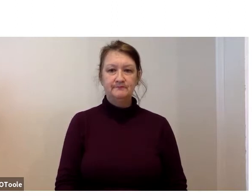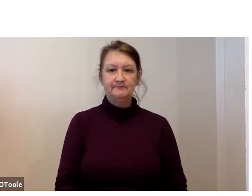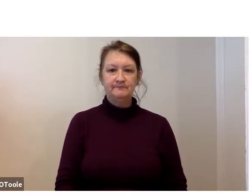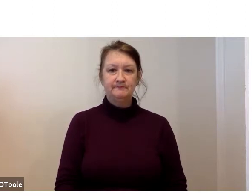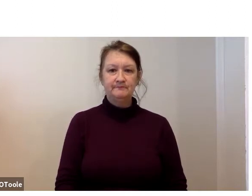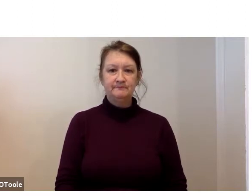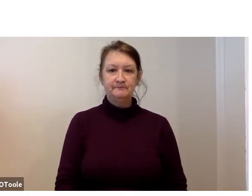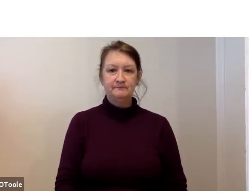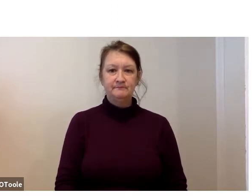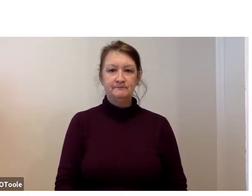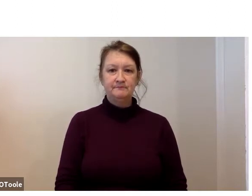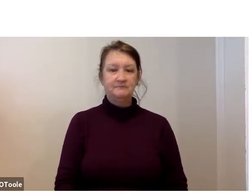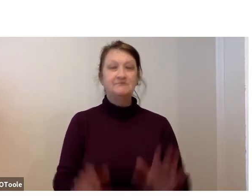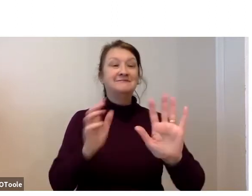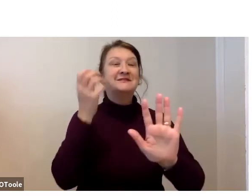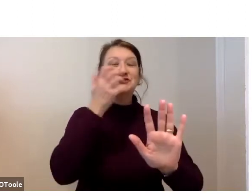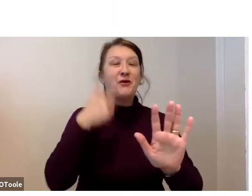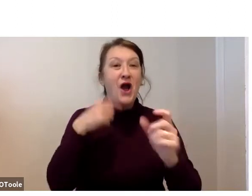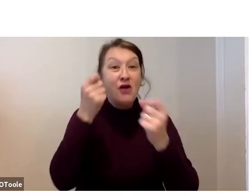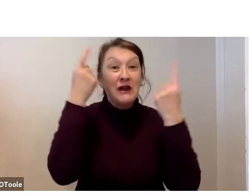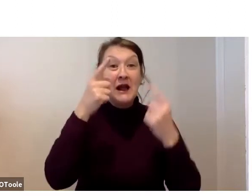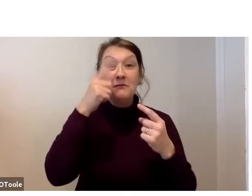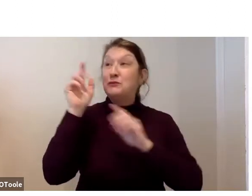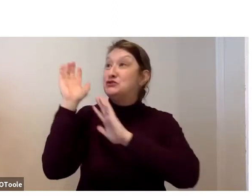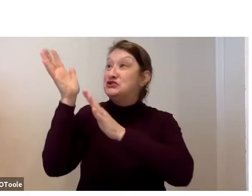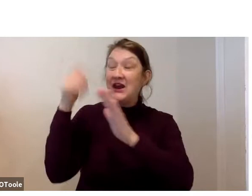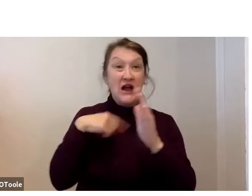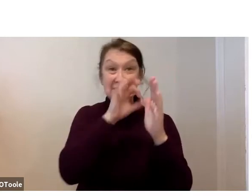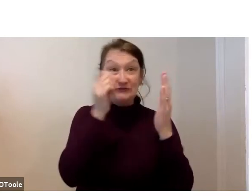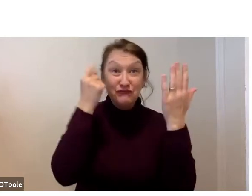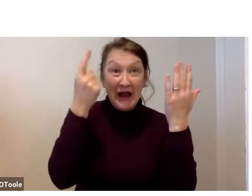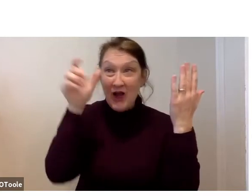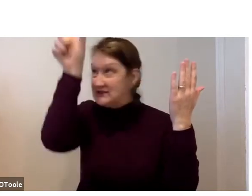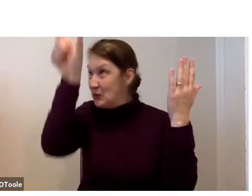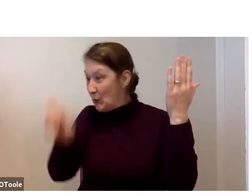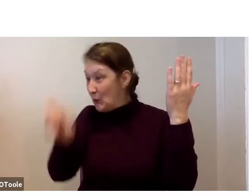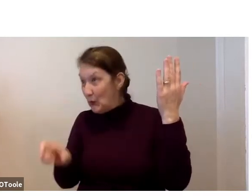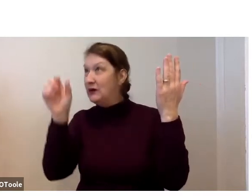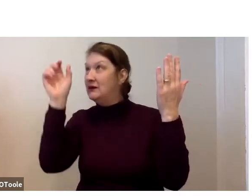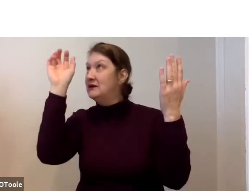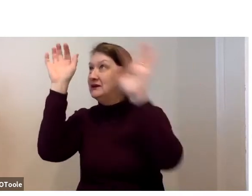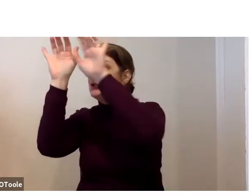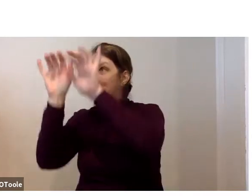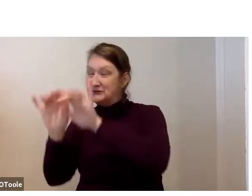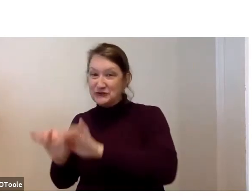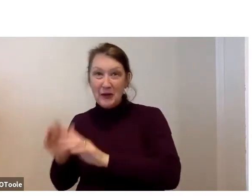Sorry I just realised that people were chatting and I did not even notice. I am very sorry, I will put that there so I can see it.